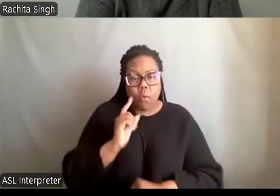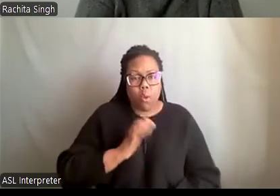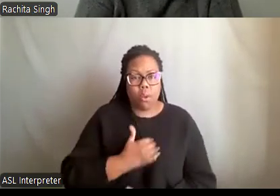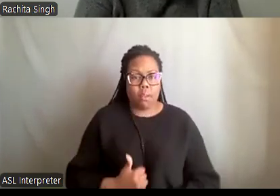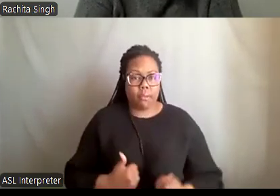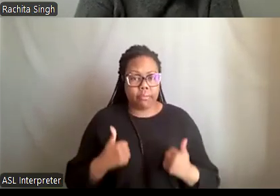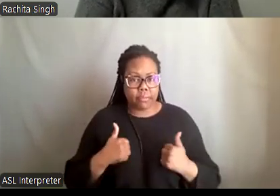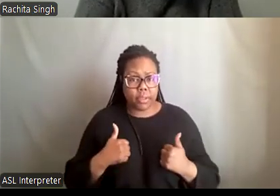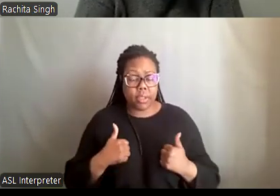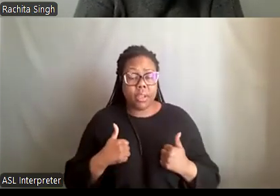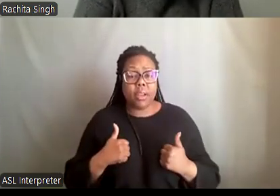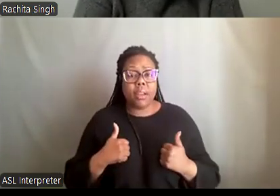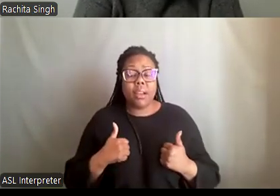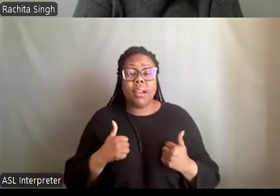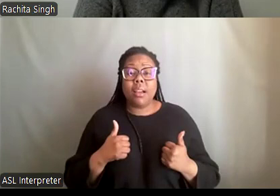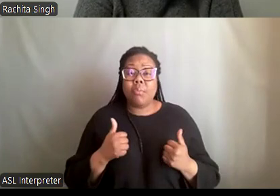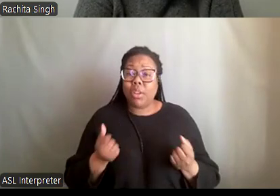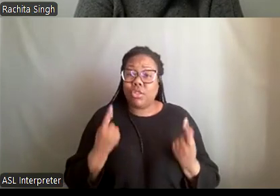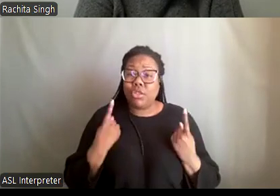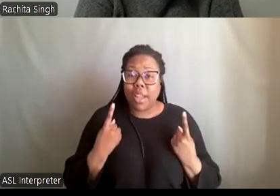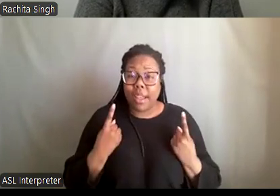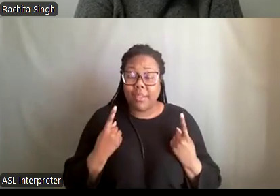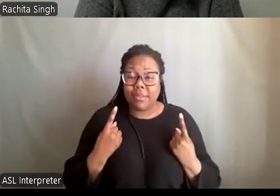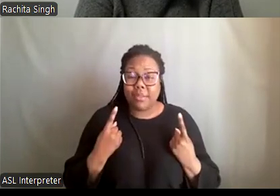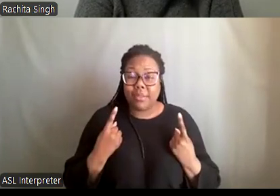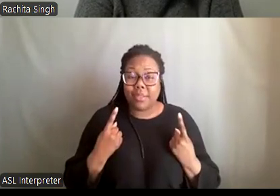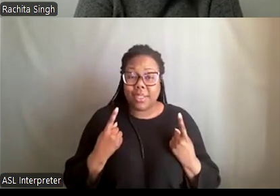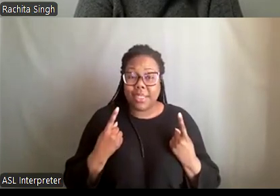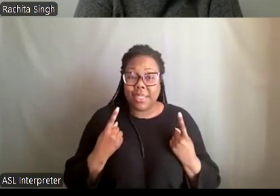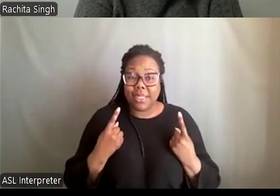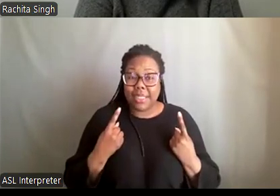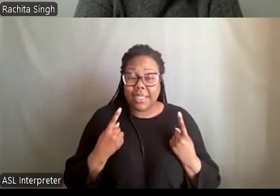We need to all be fighting for our lives. But understand the